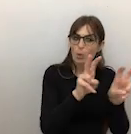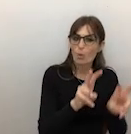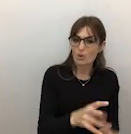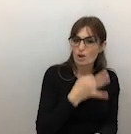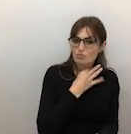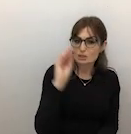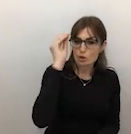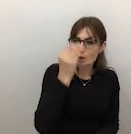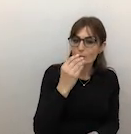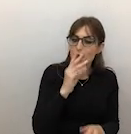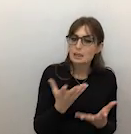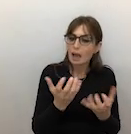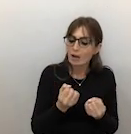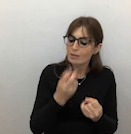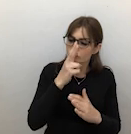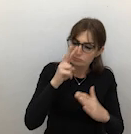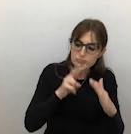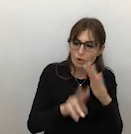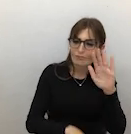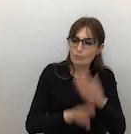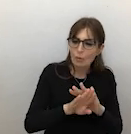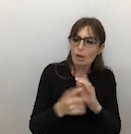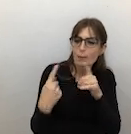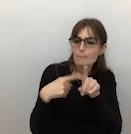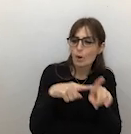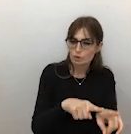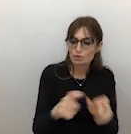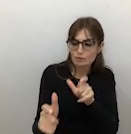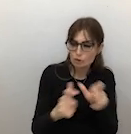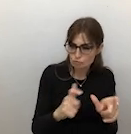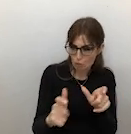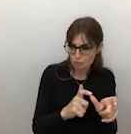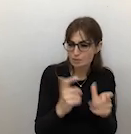and risk committee undertakes detailed oversight and monitoring of the controls